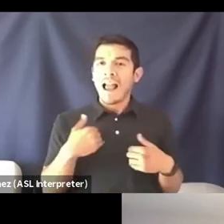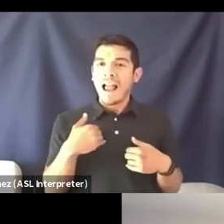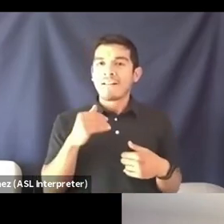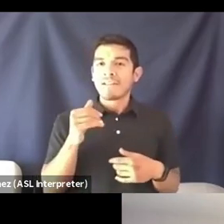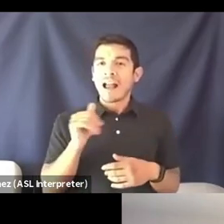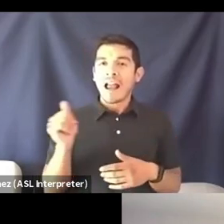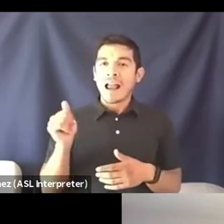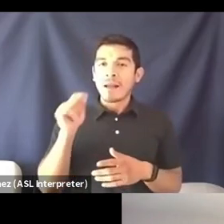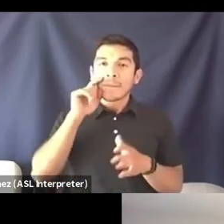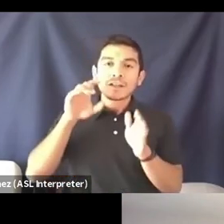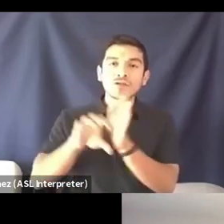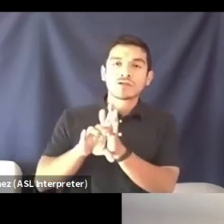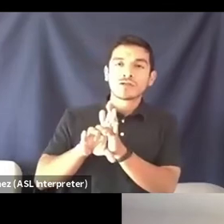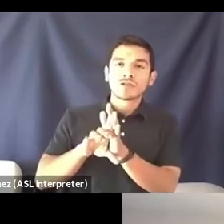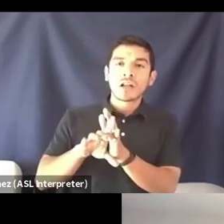of a talented young woman.